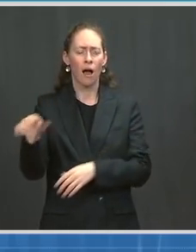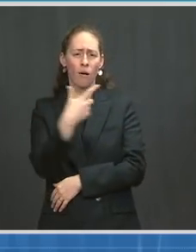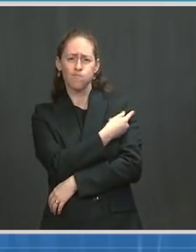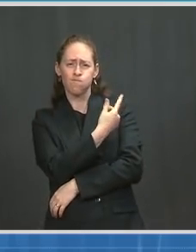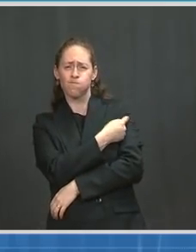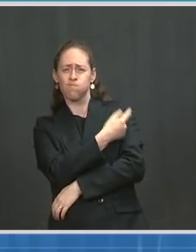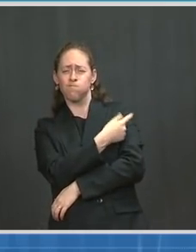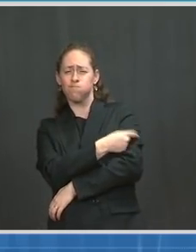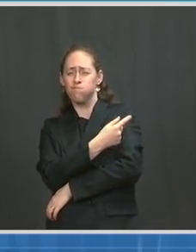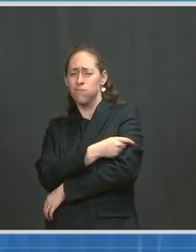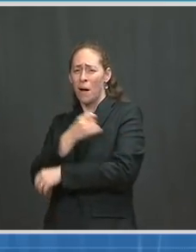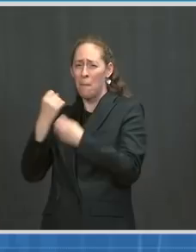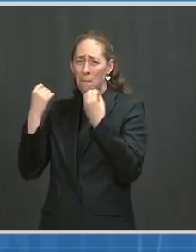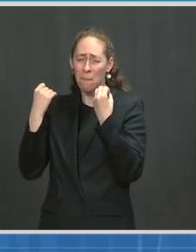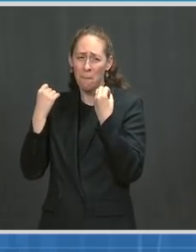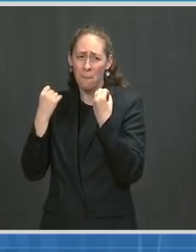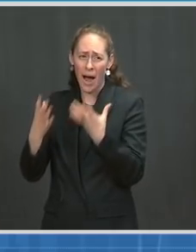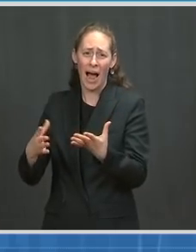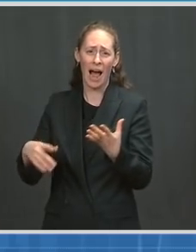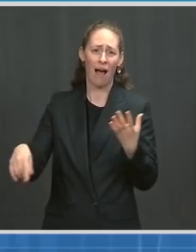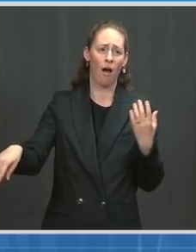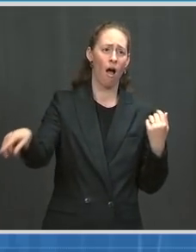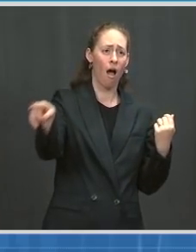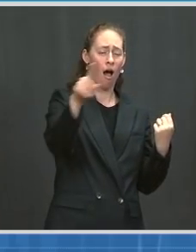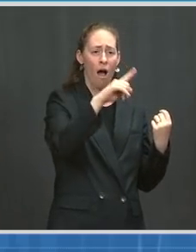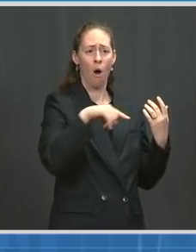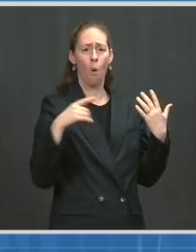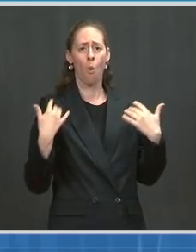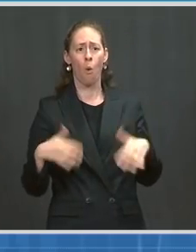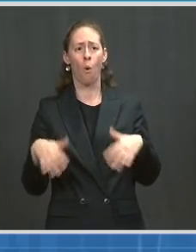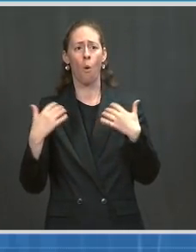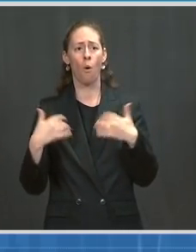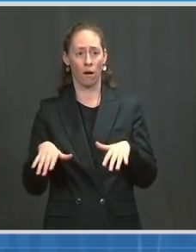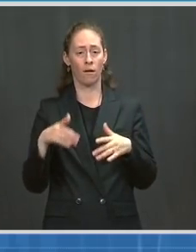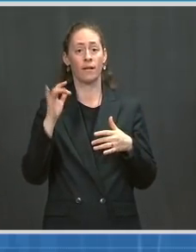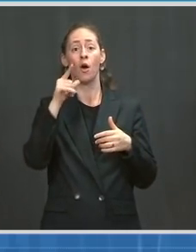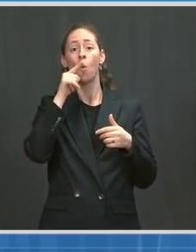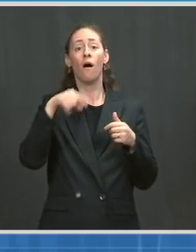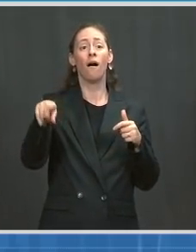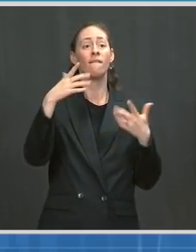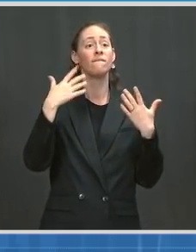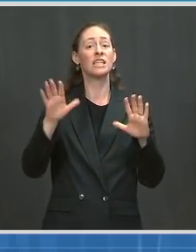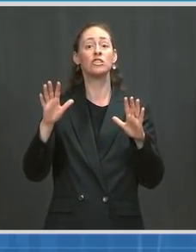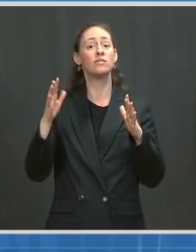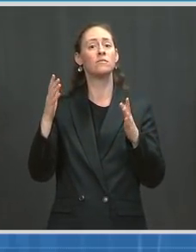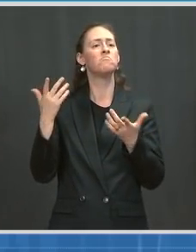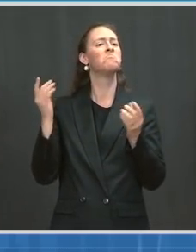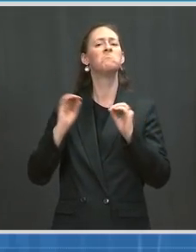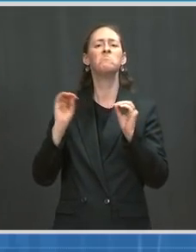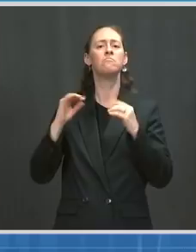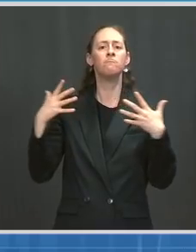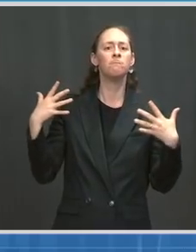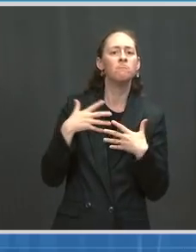are at much lower risk and have more of their lives back. They're able to do most things mask free